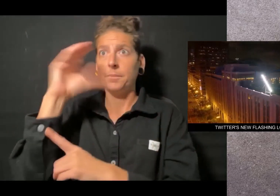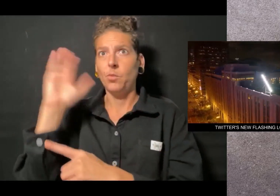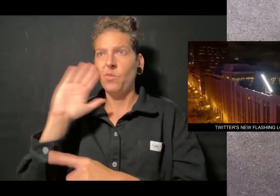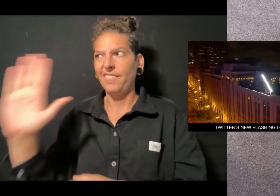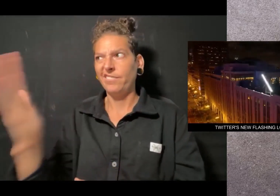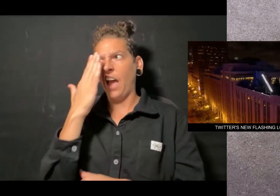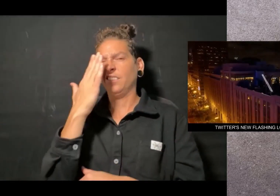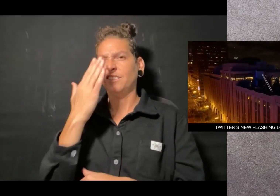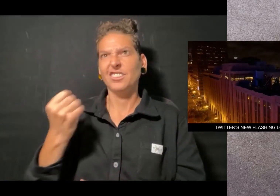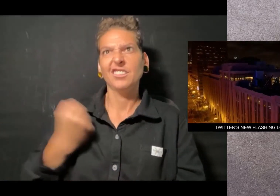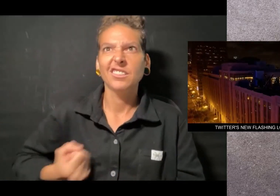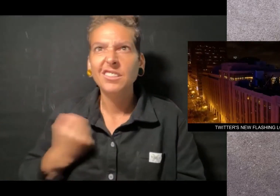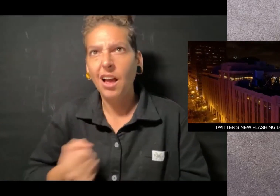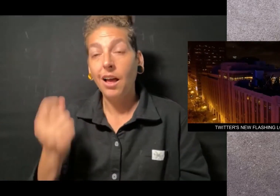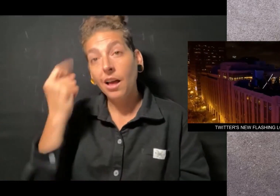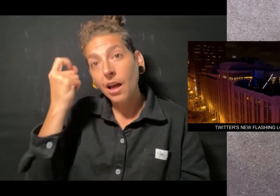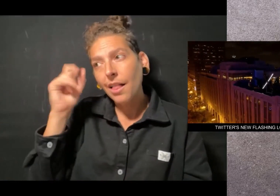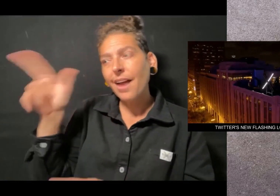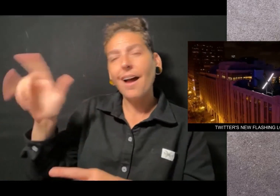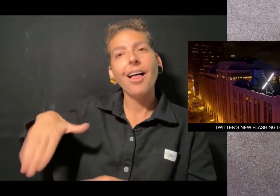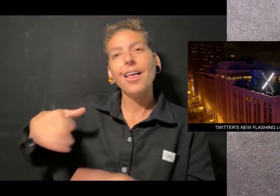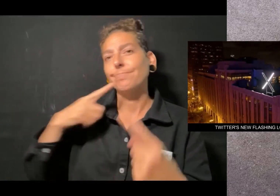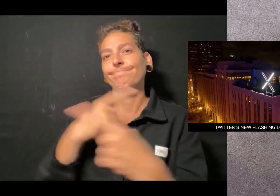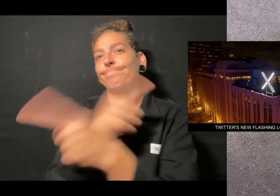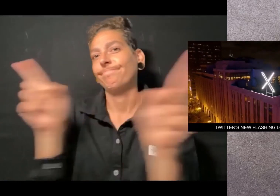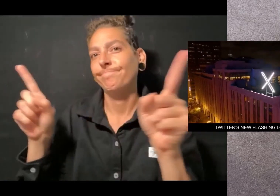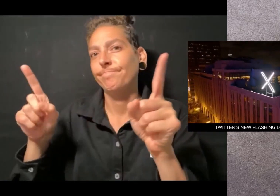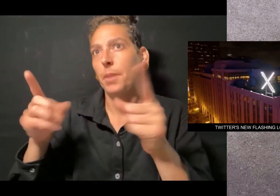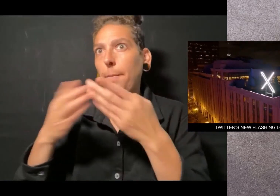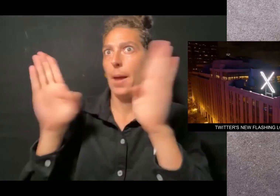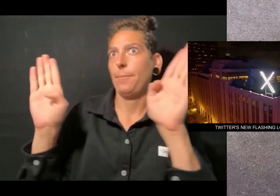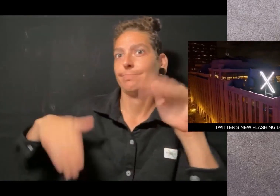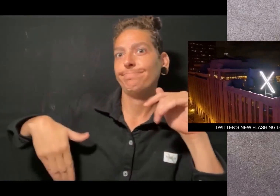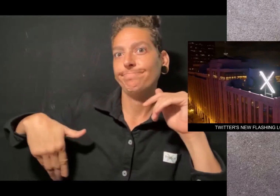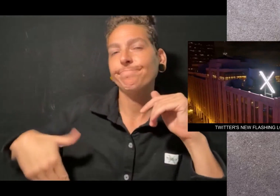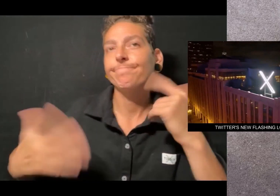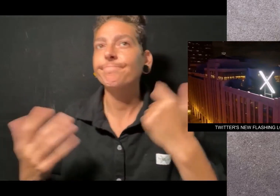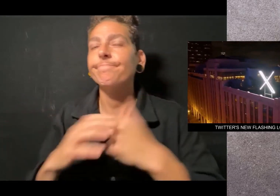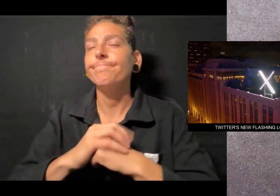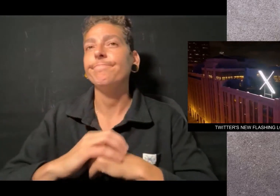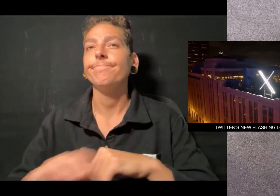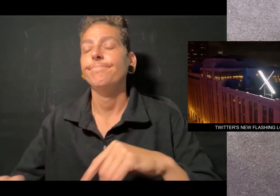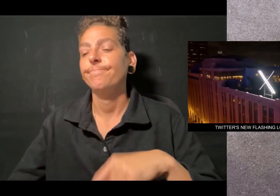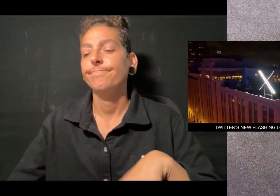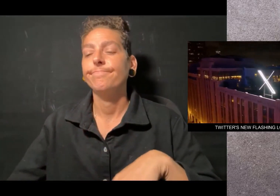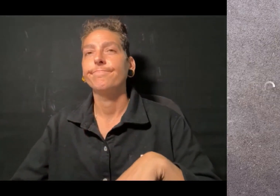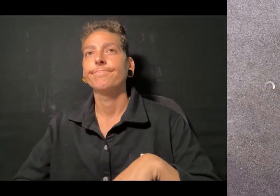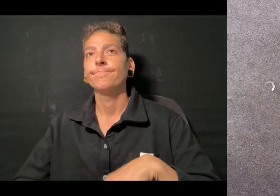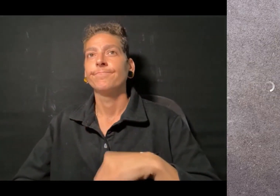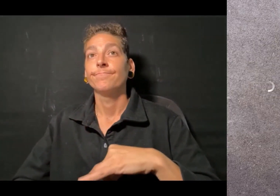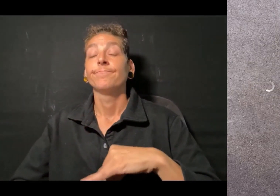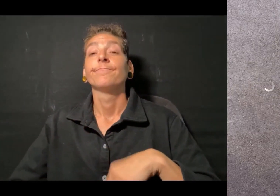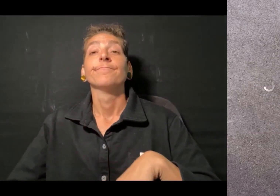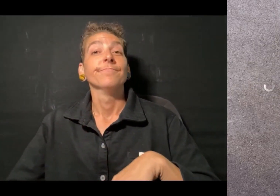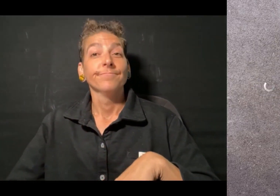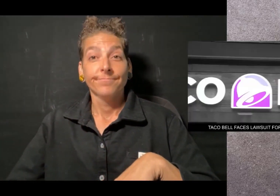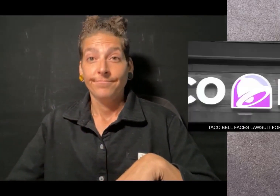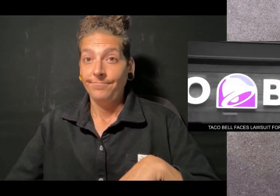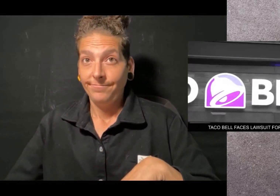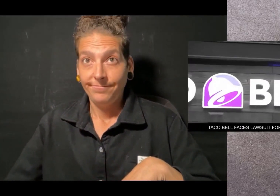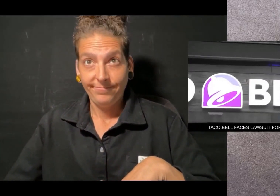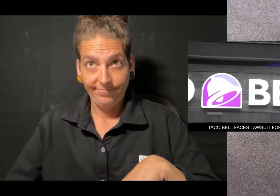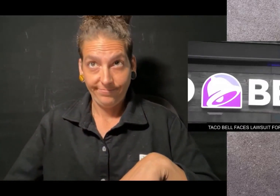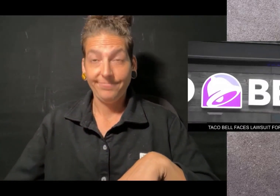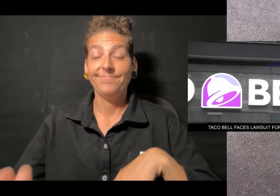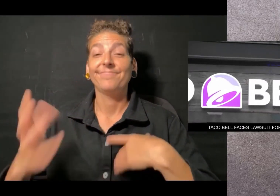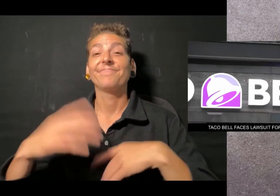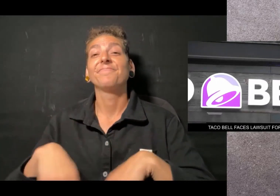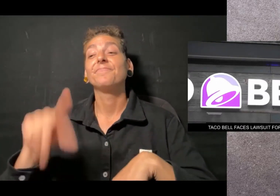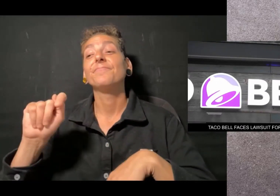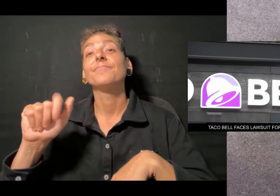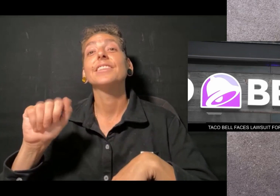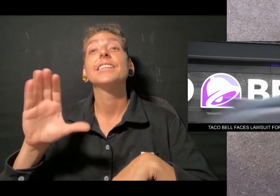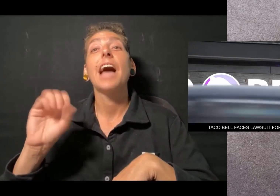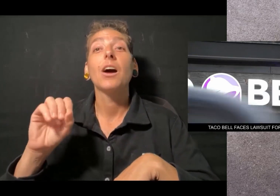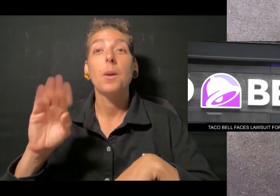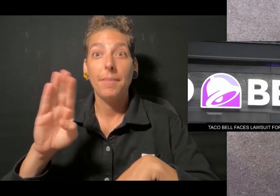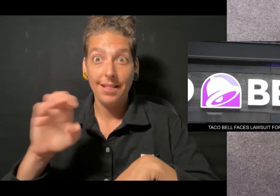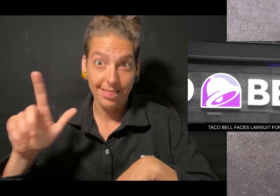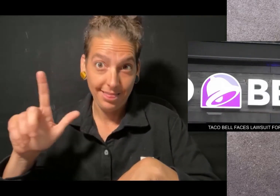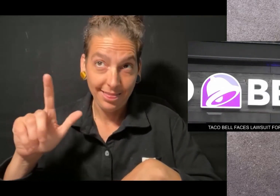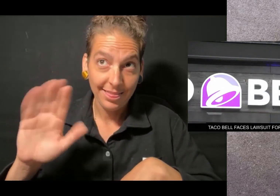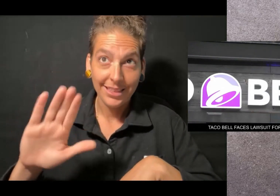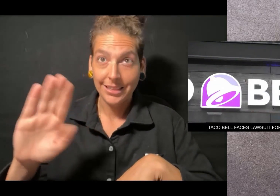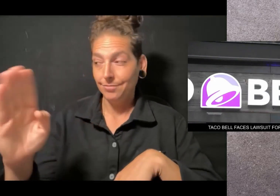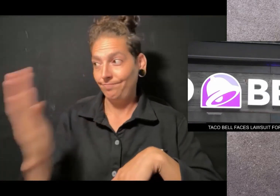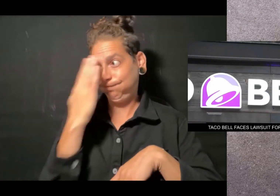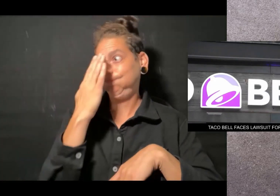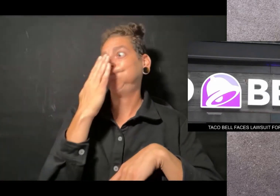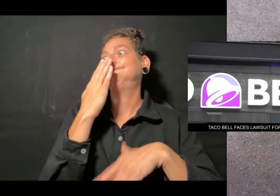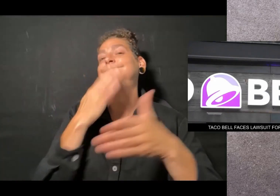facing for the stunt has not yet been made public